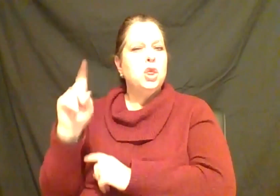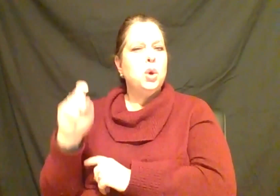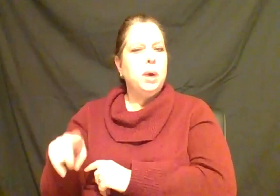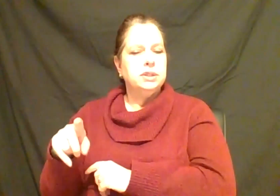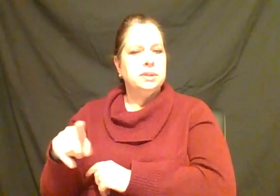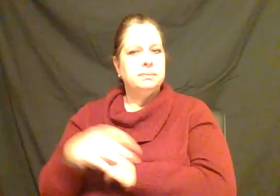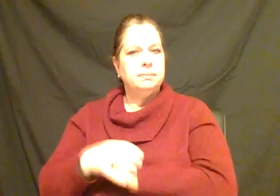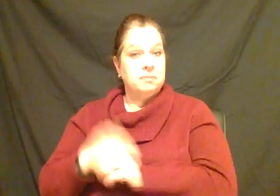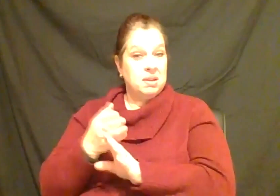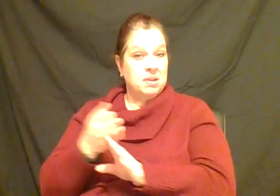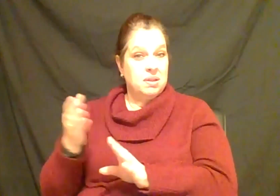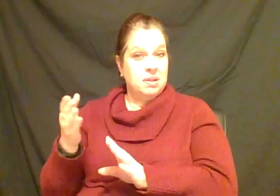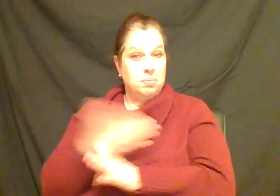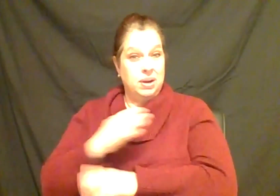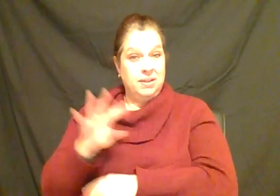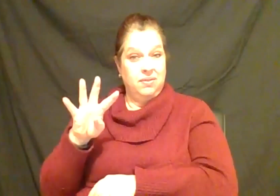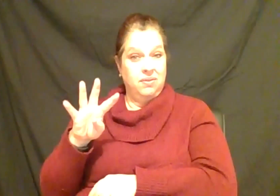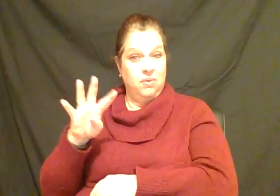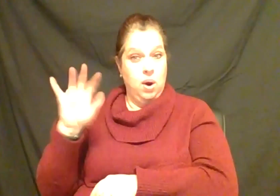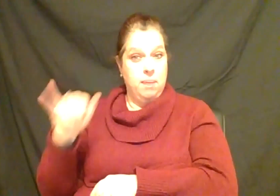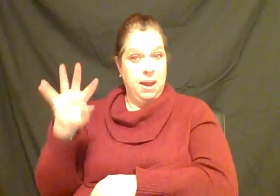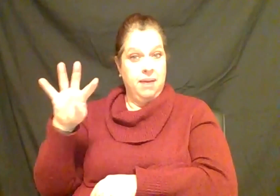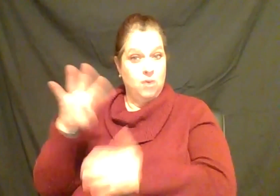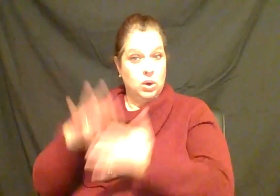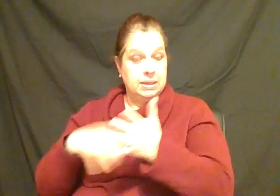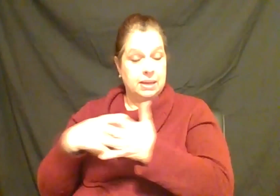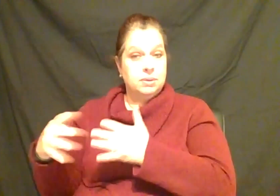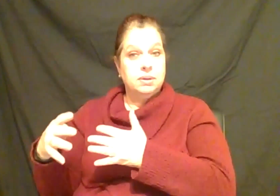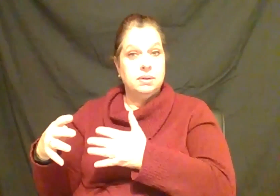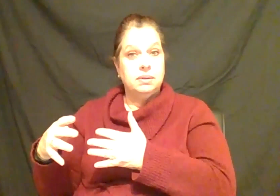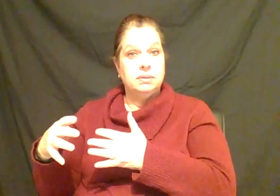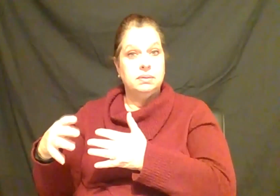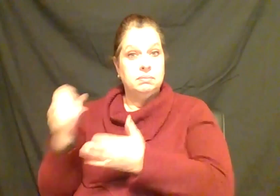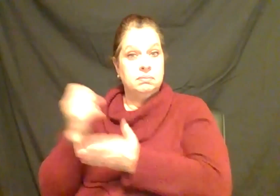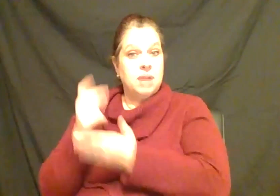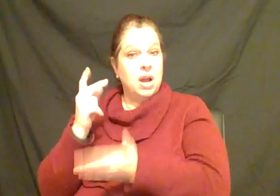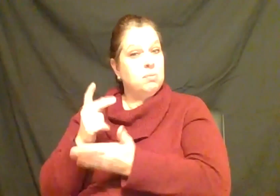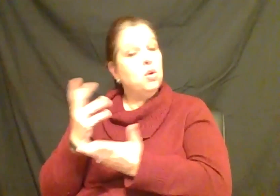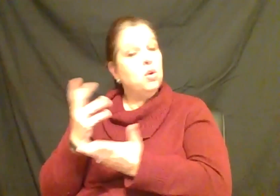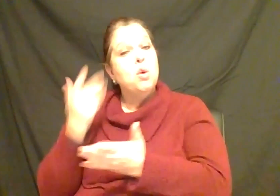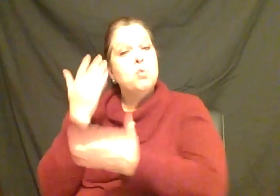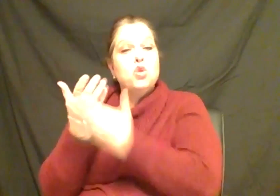previous use of the four by four schedule um approved detrimental to programs such as njrotc